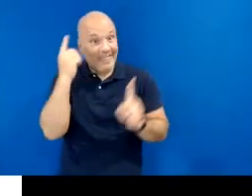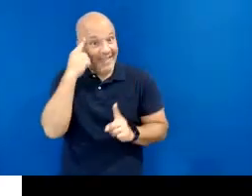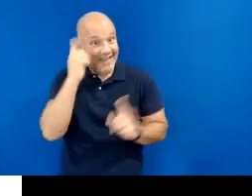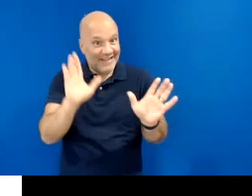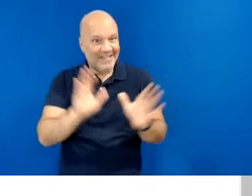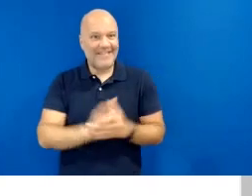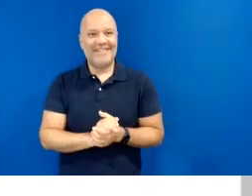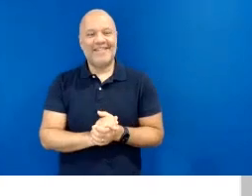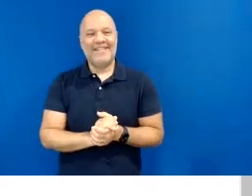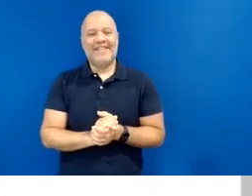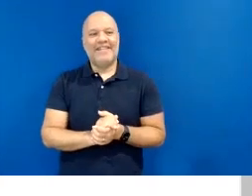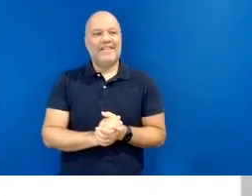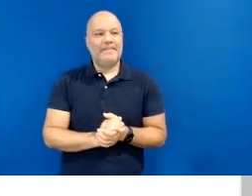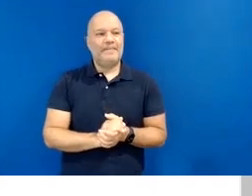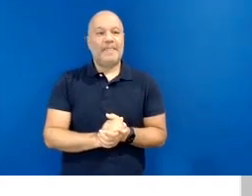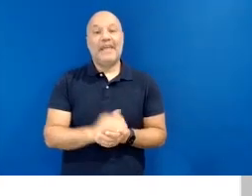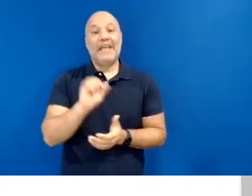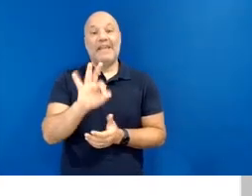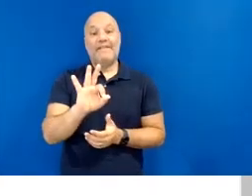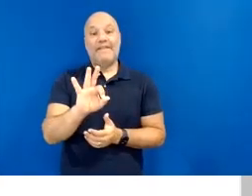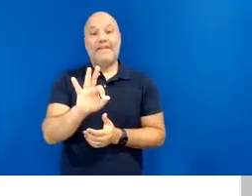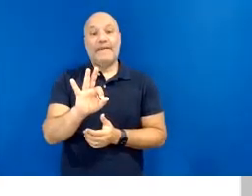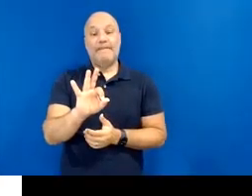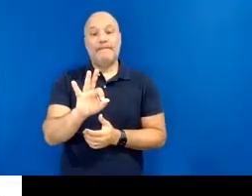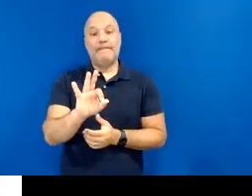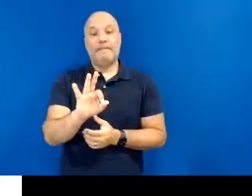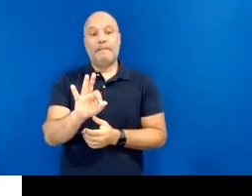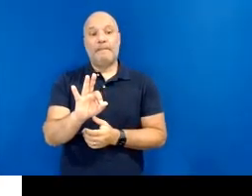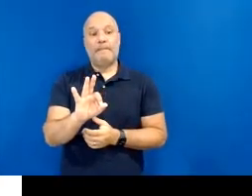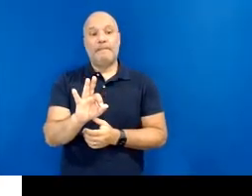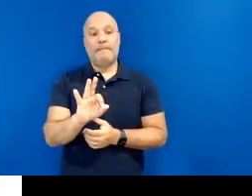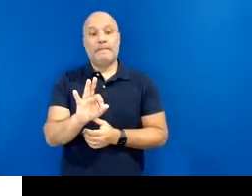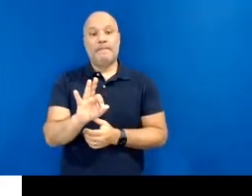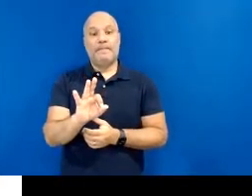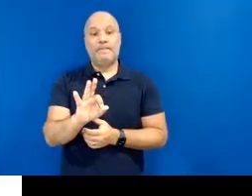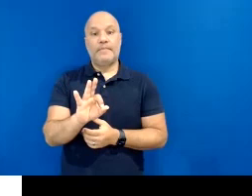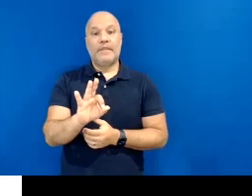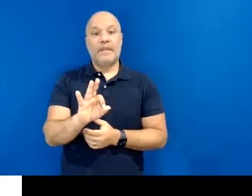if it if I do give you all ability to edit, please don't edit. Okay.